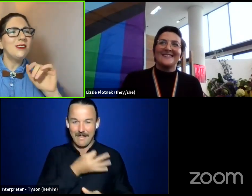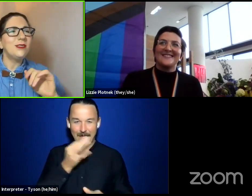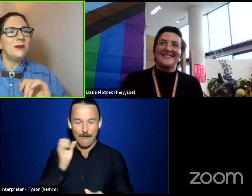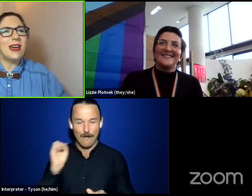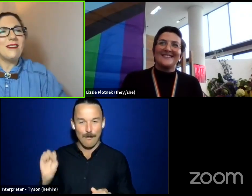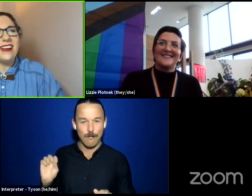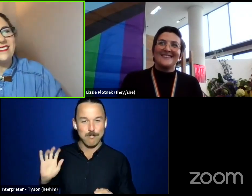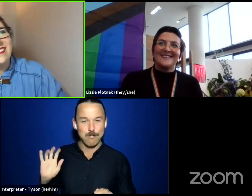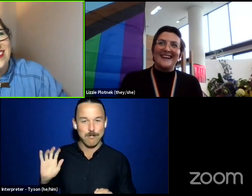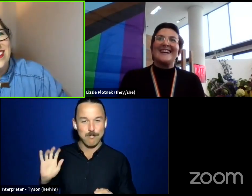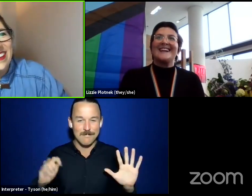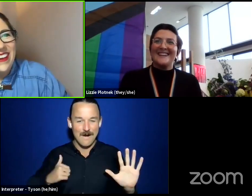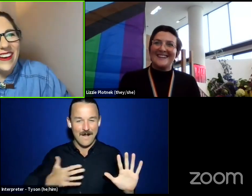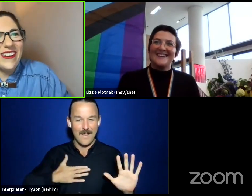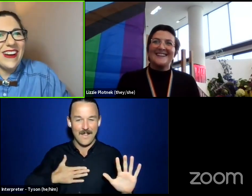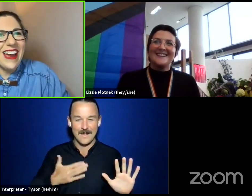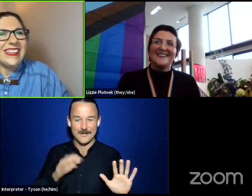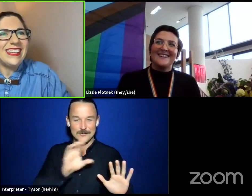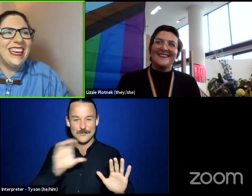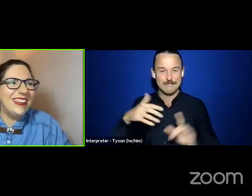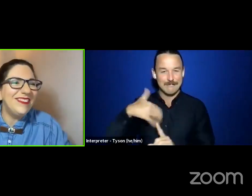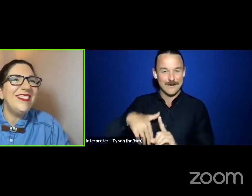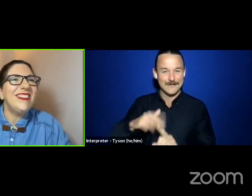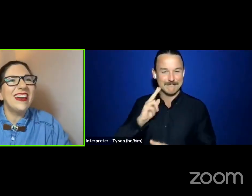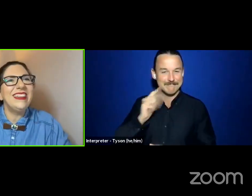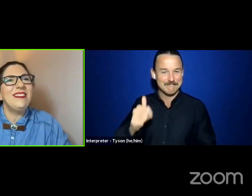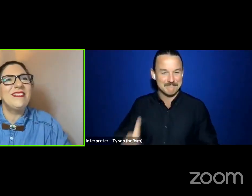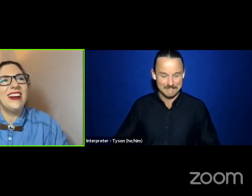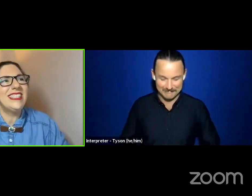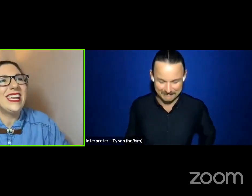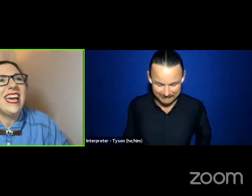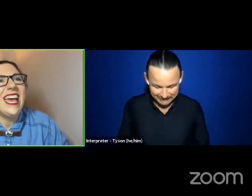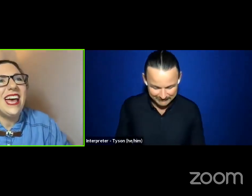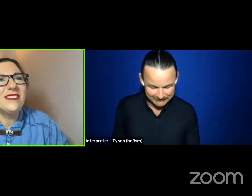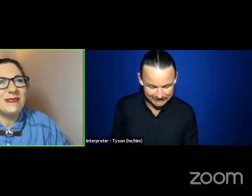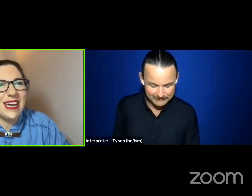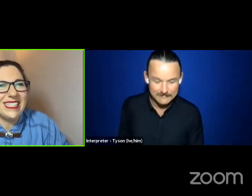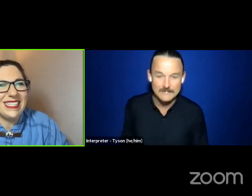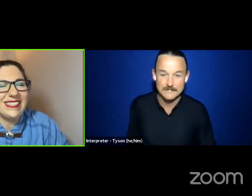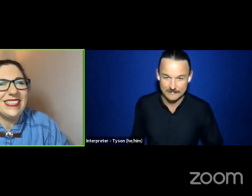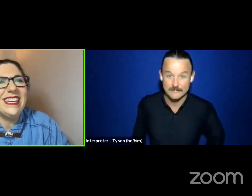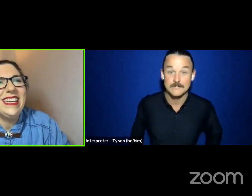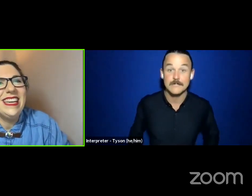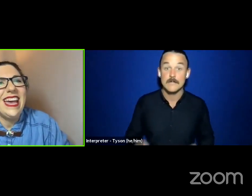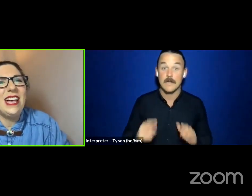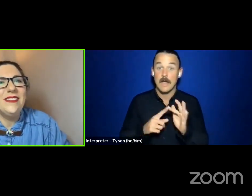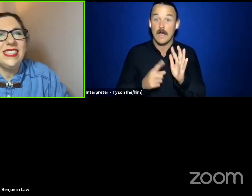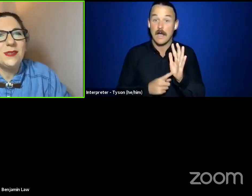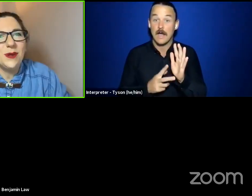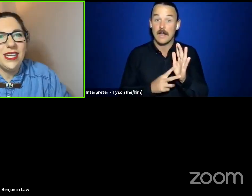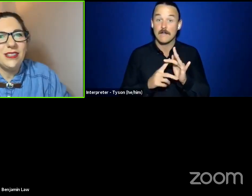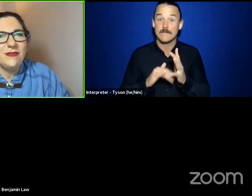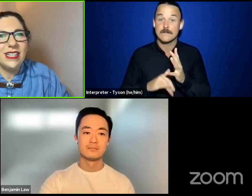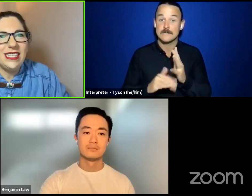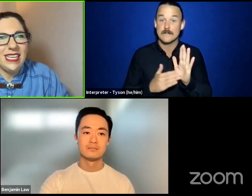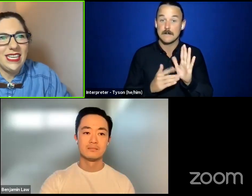behind you. I have I appreciate it I appreciate. I appreciate a good zoom background. All right, moving. ng on, we've got else ng on, we've got elvis martin